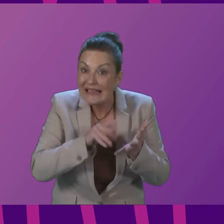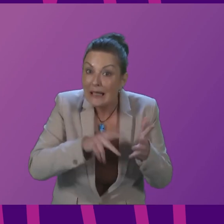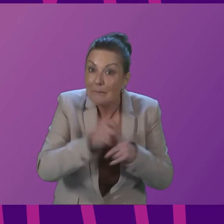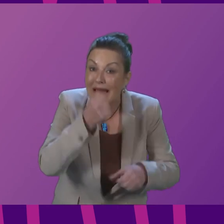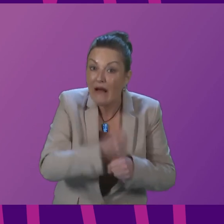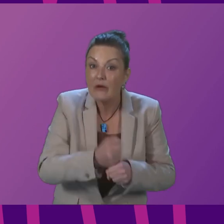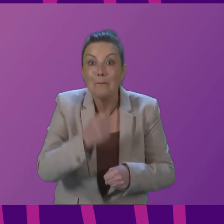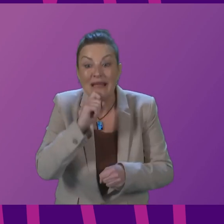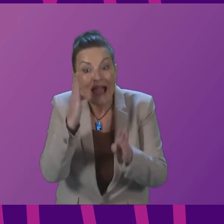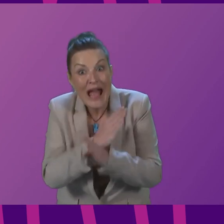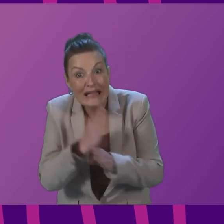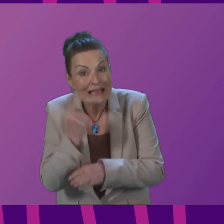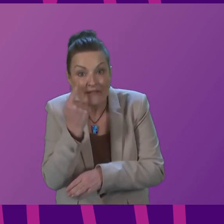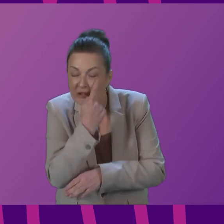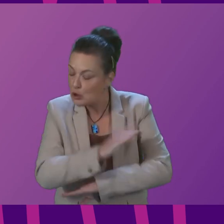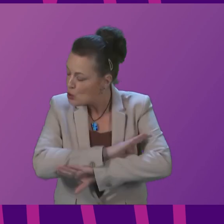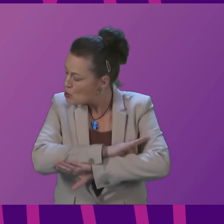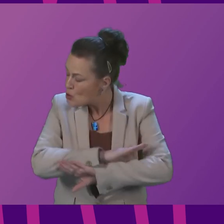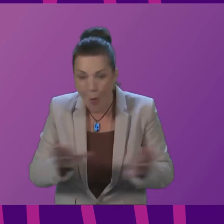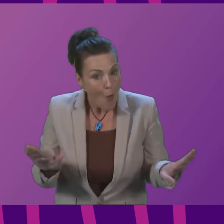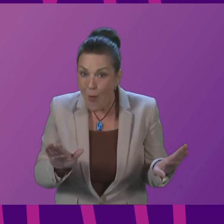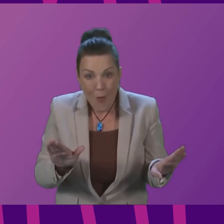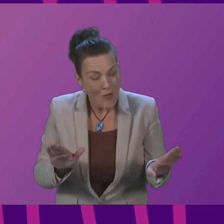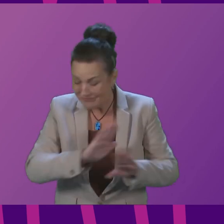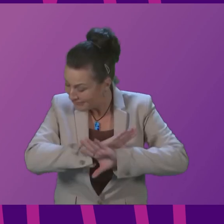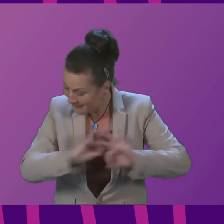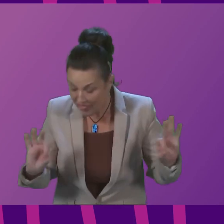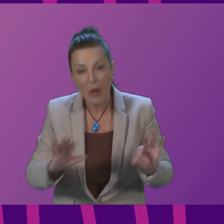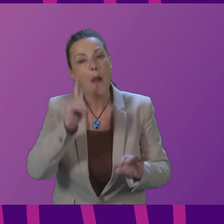audit work but, rather, that an important piece of documentary evidence was not prepared